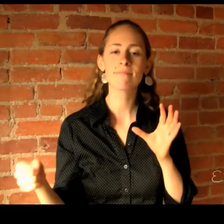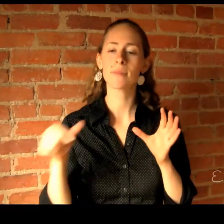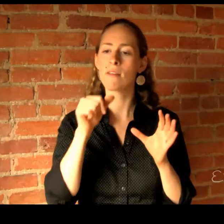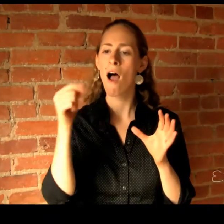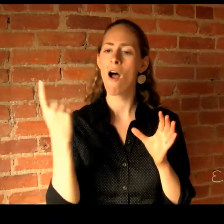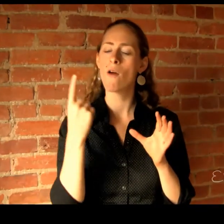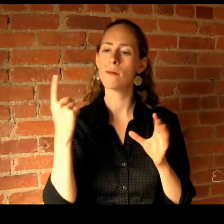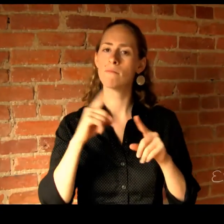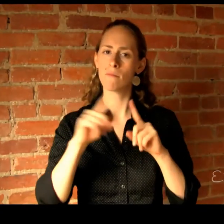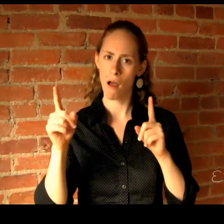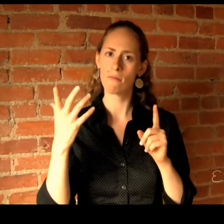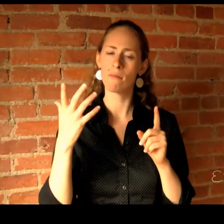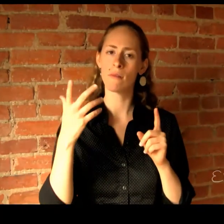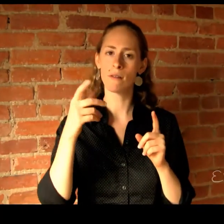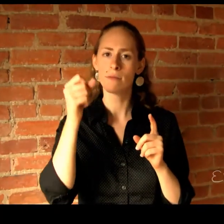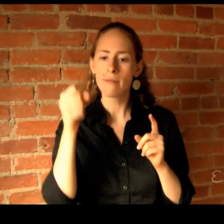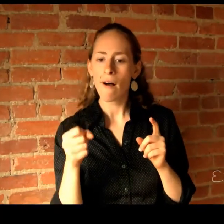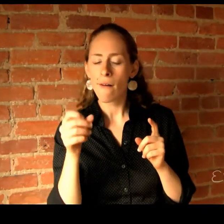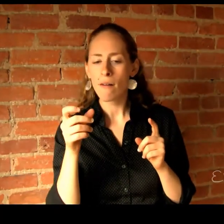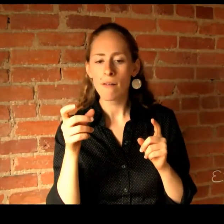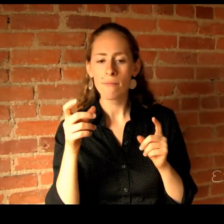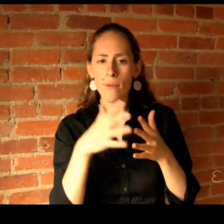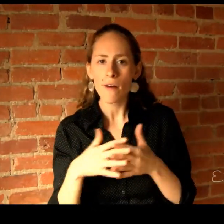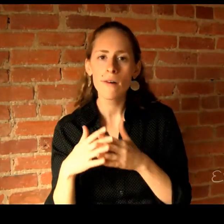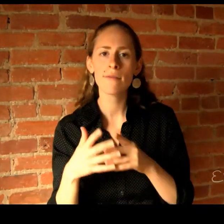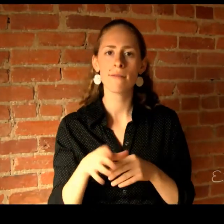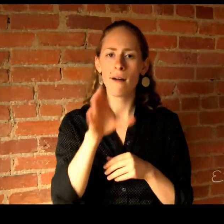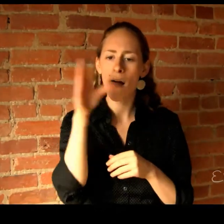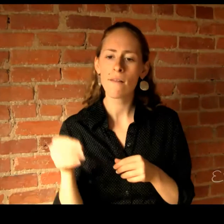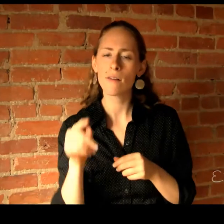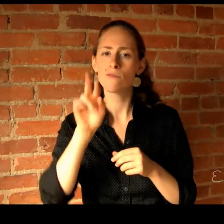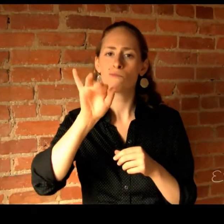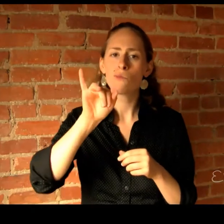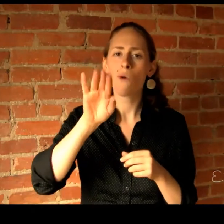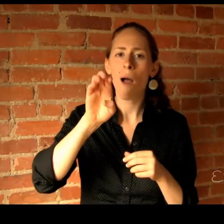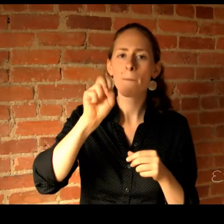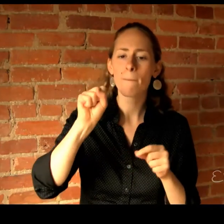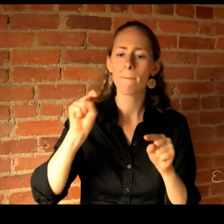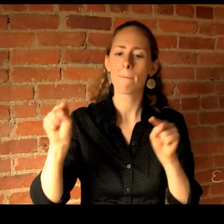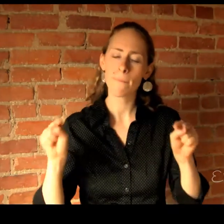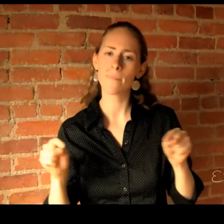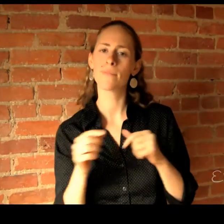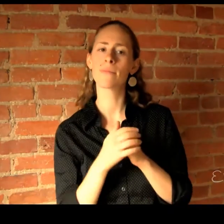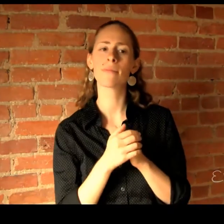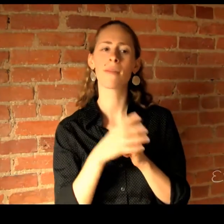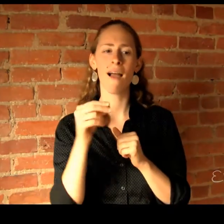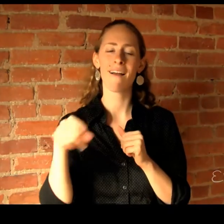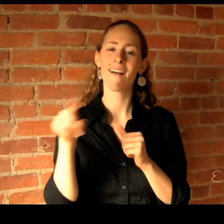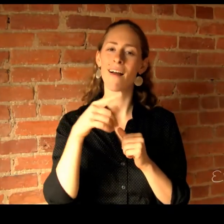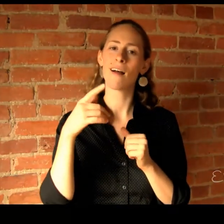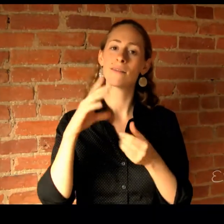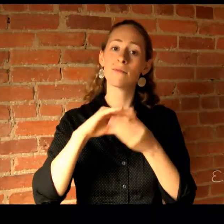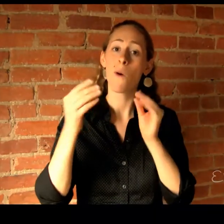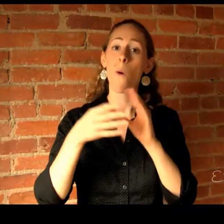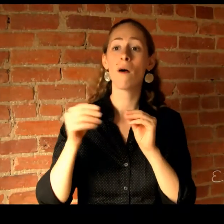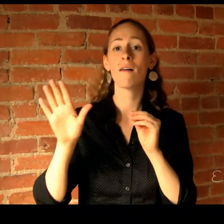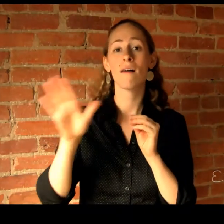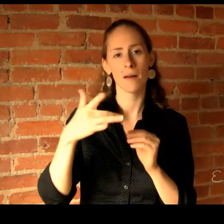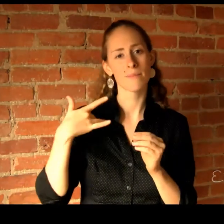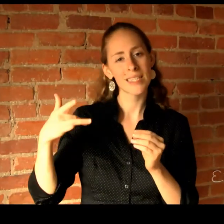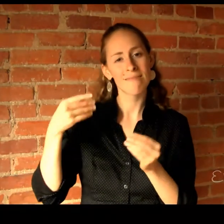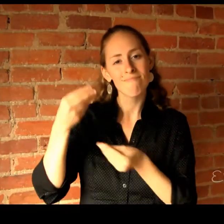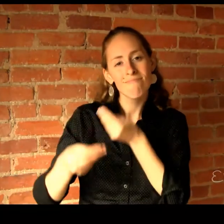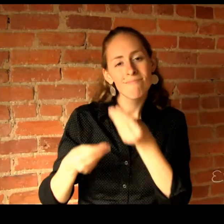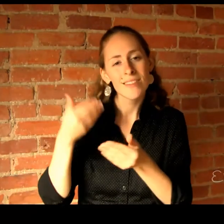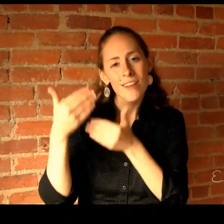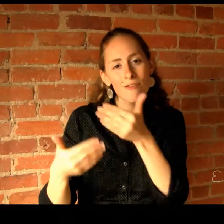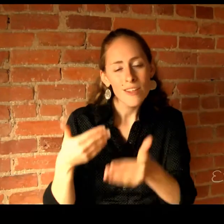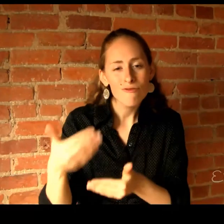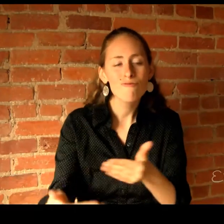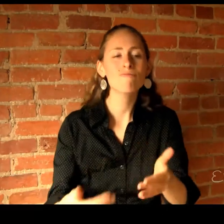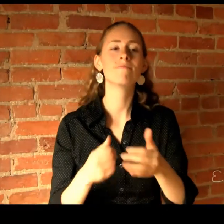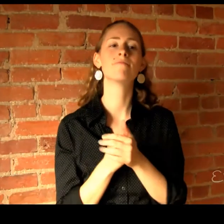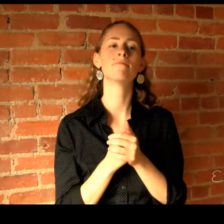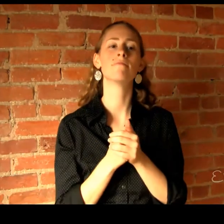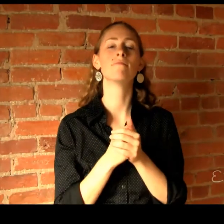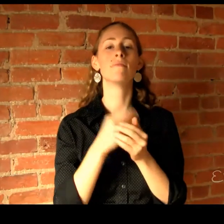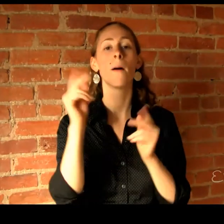tribal communities in South America or Africa. Their literature tends to be passed on from generation to